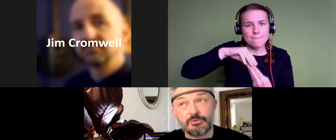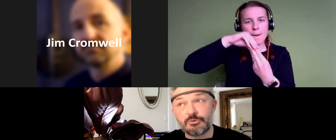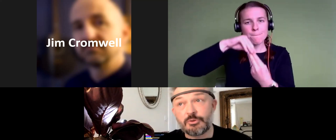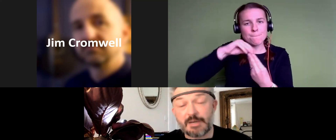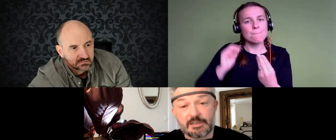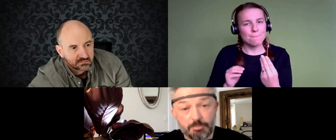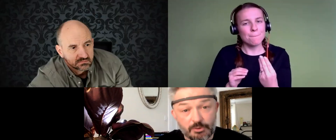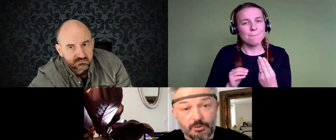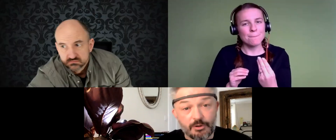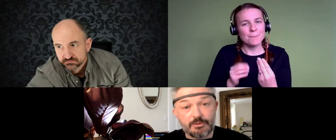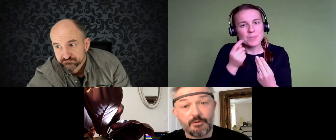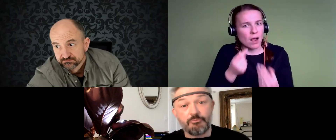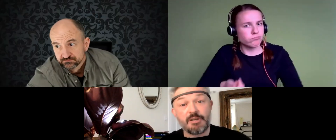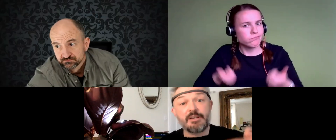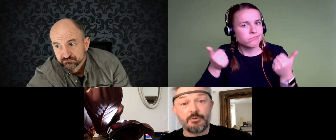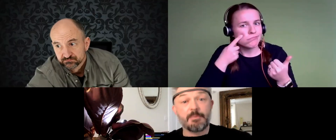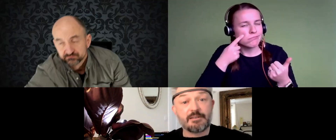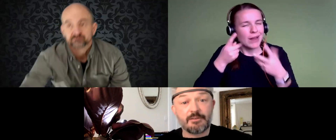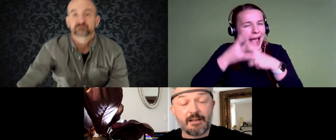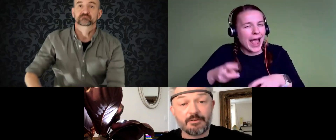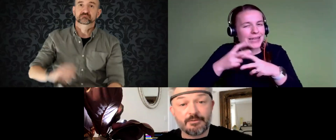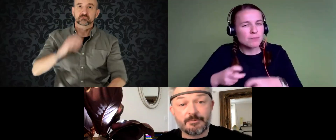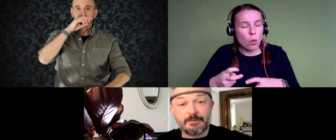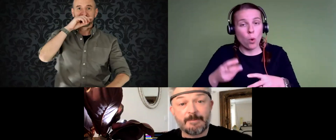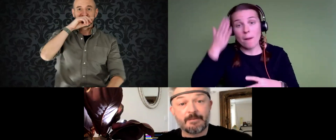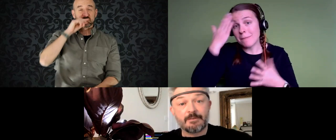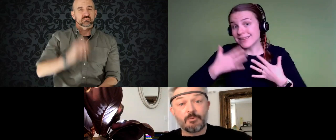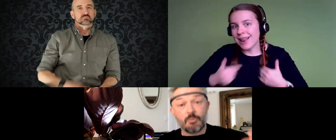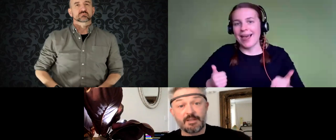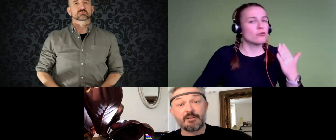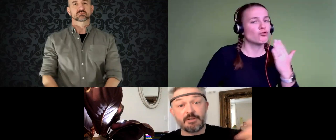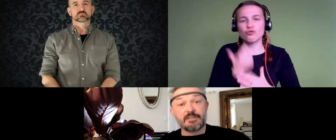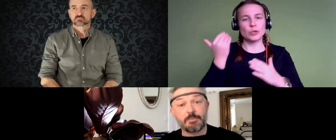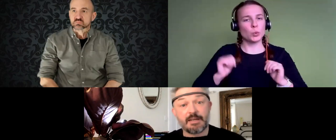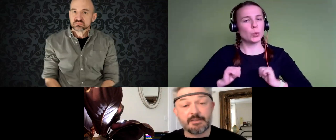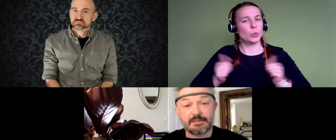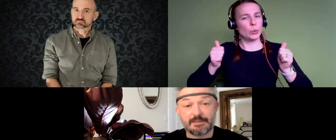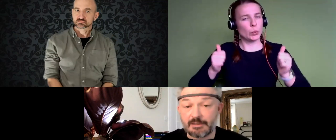a chance, I think, to produce something unique. It is looking at green space, accessibility, technology and